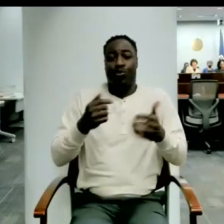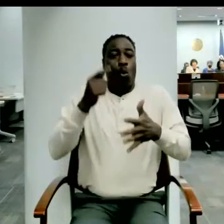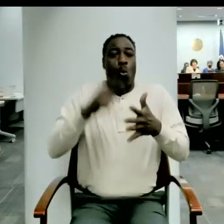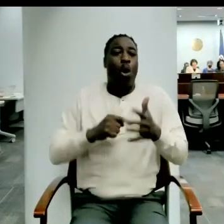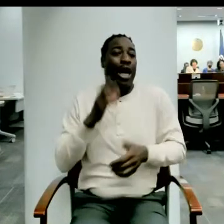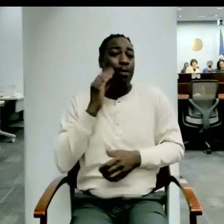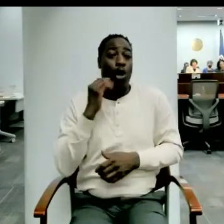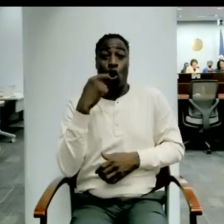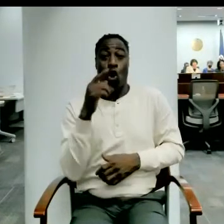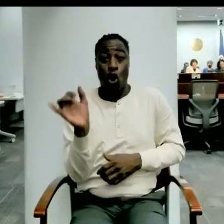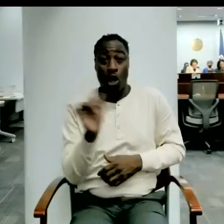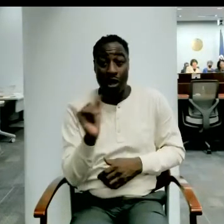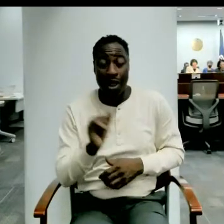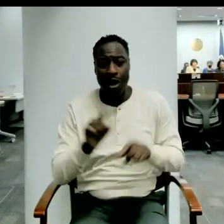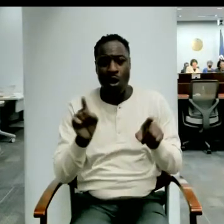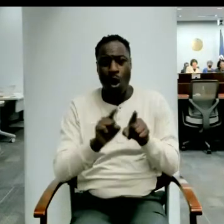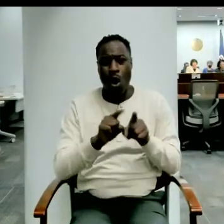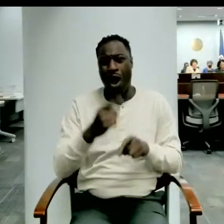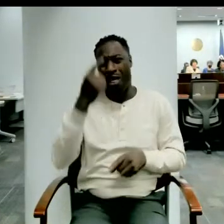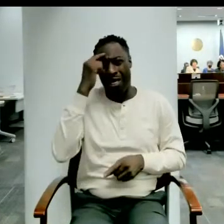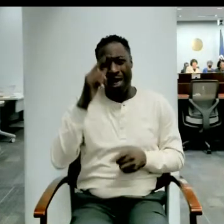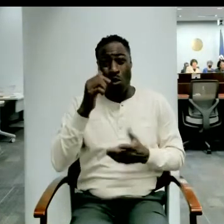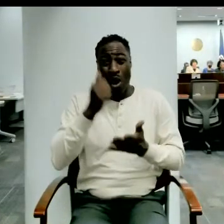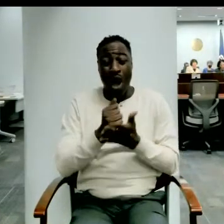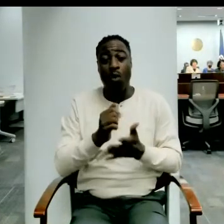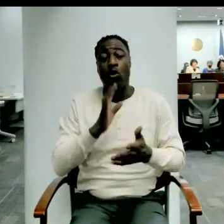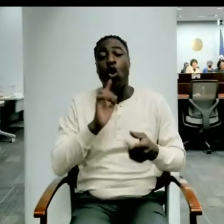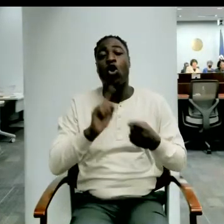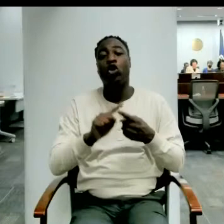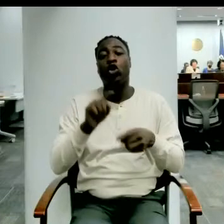look like and then also I do think it would be helpful to speak with employers to better